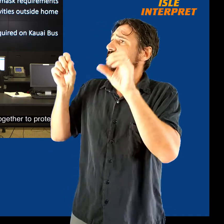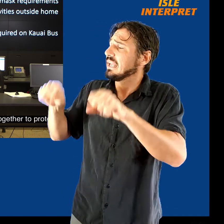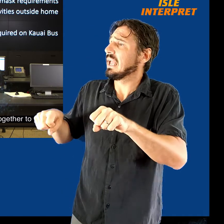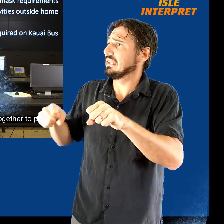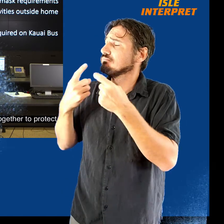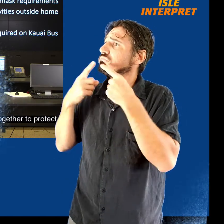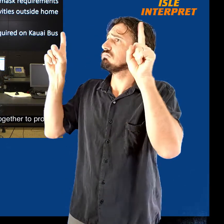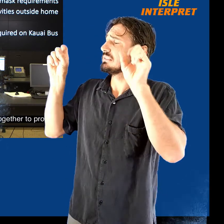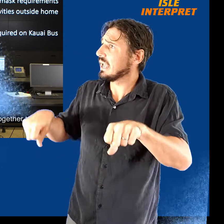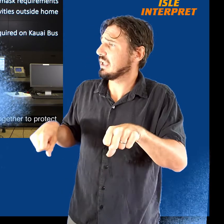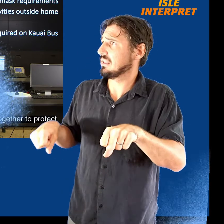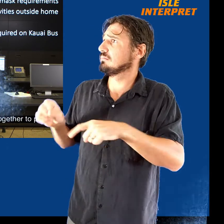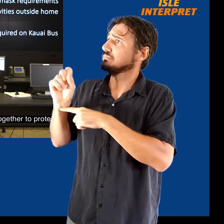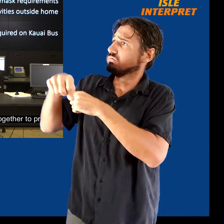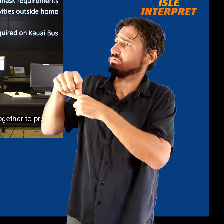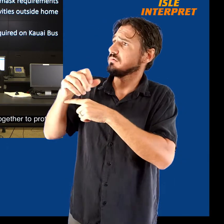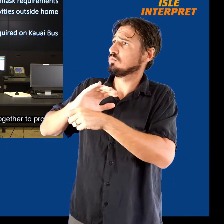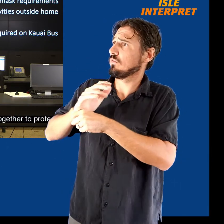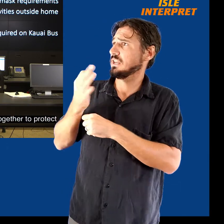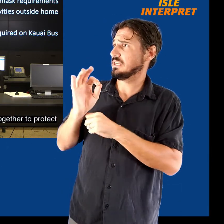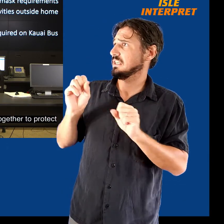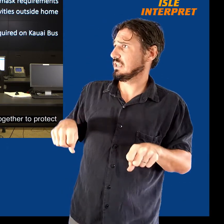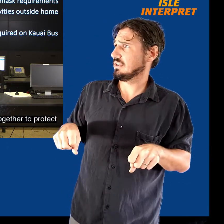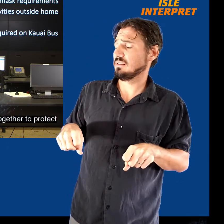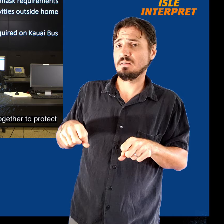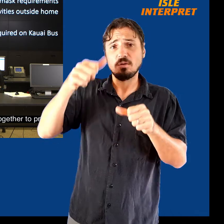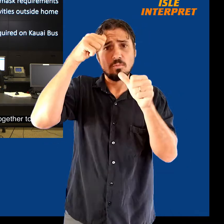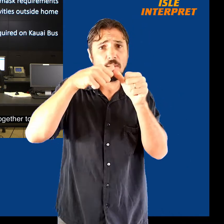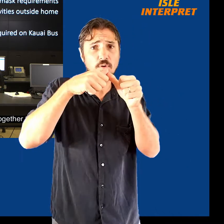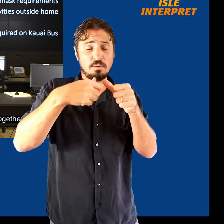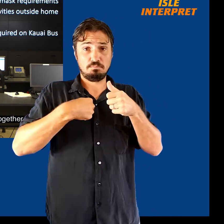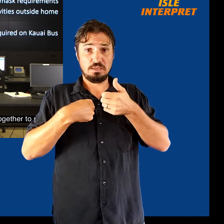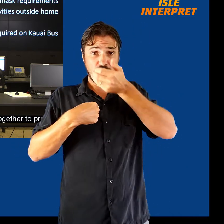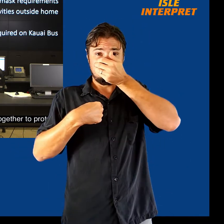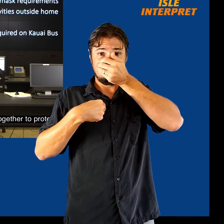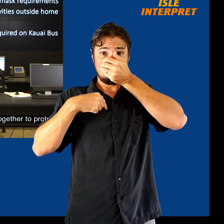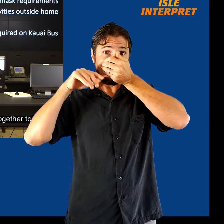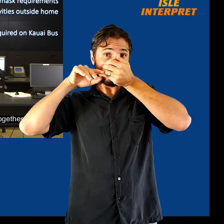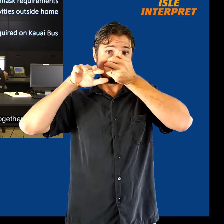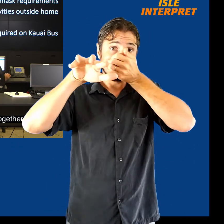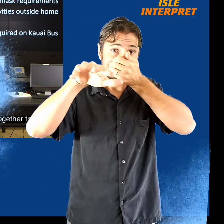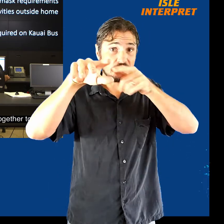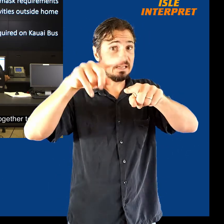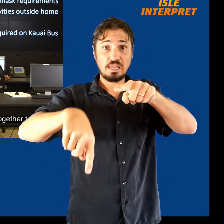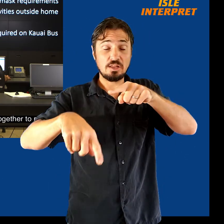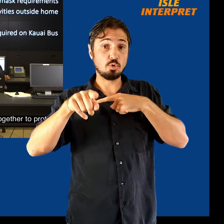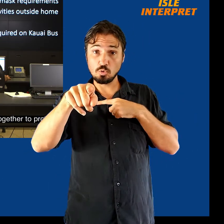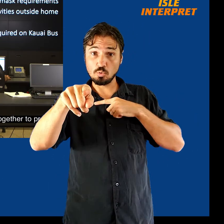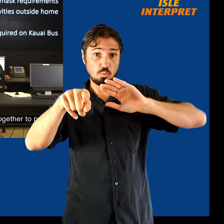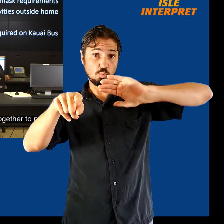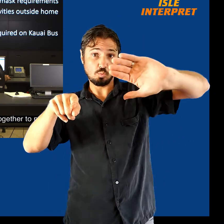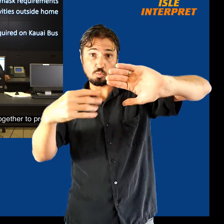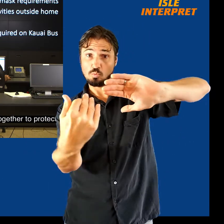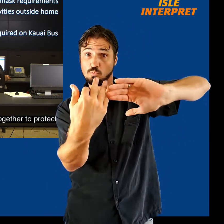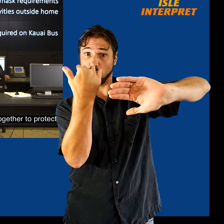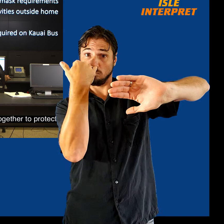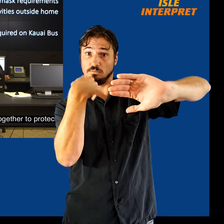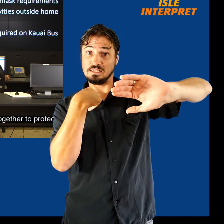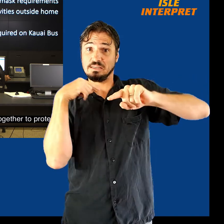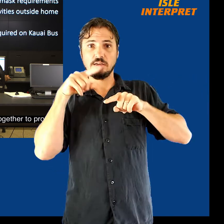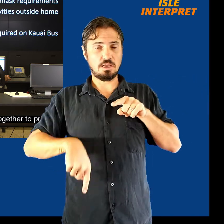Remember folks, my mask protects you. Your mask protects me. Let’s work together to protect each other from Coronavirus.